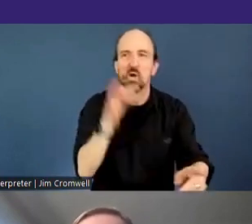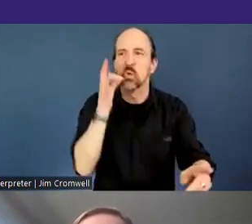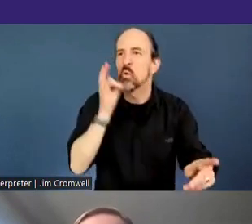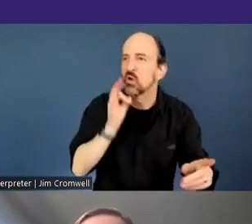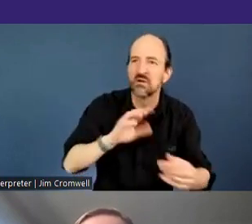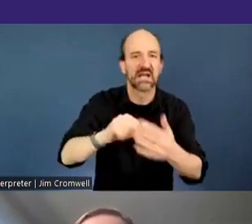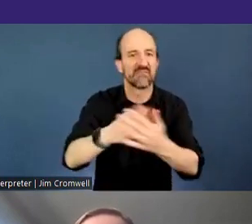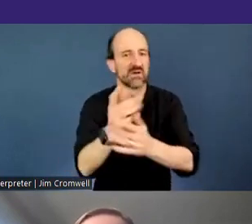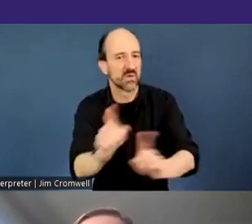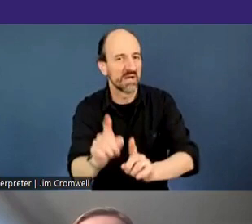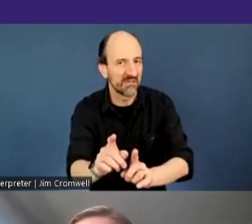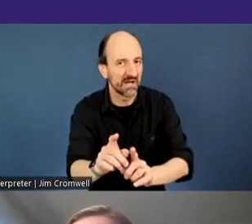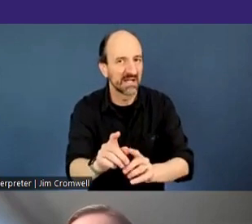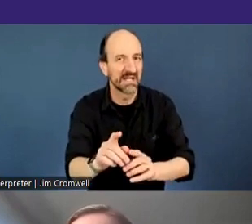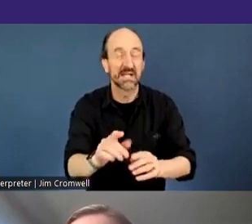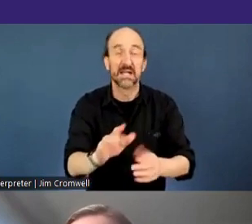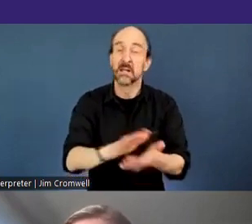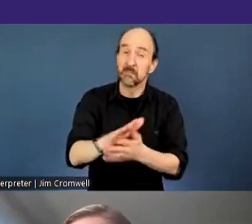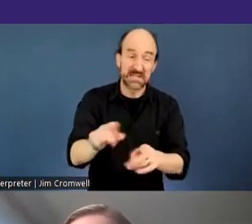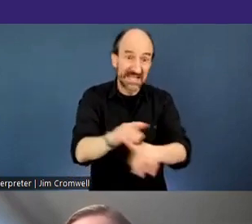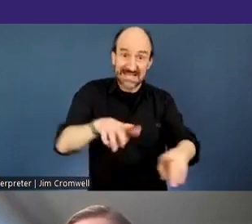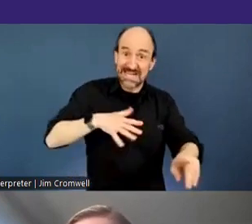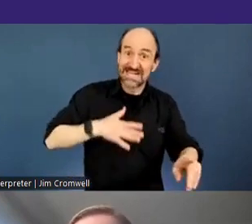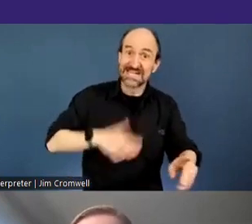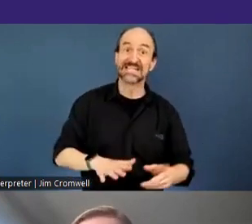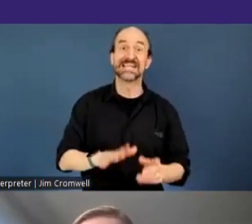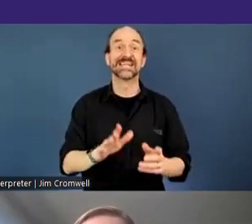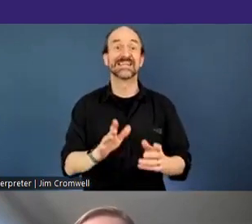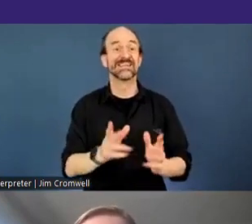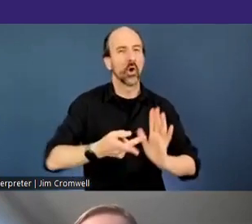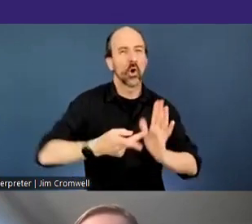need some organisational or social infrastructure and we